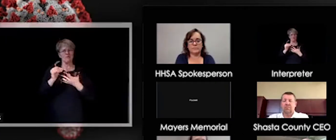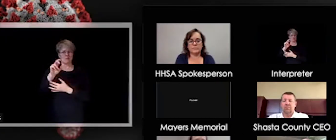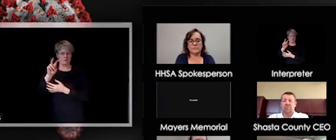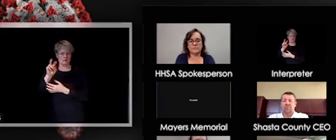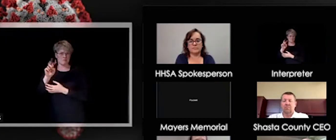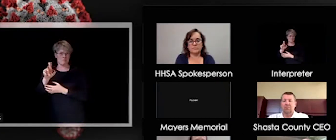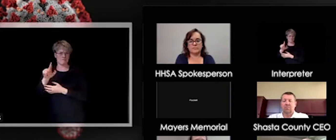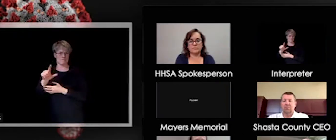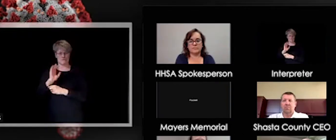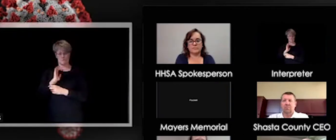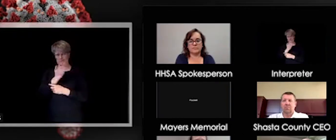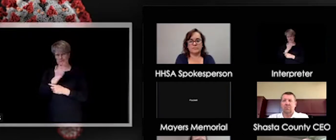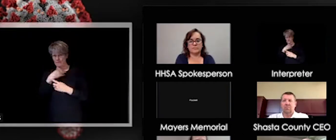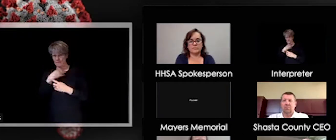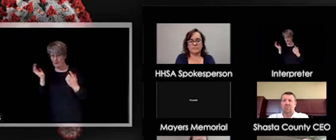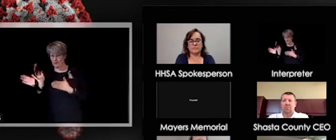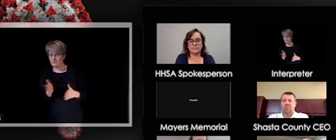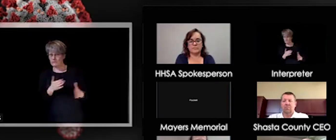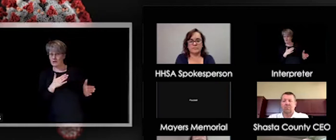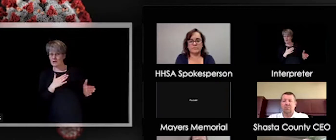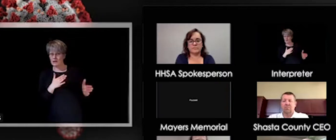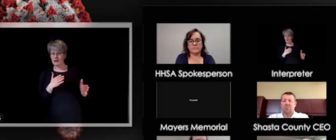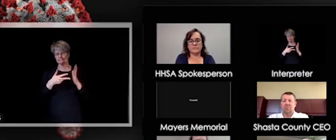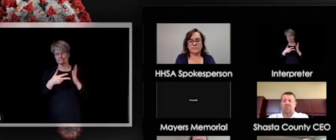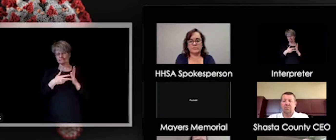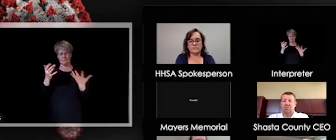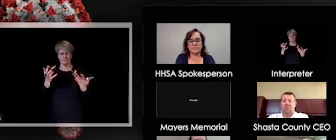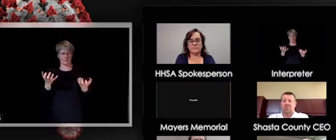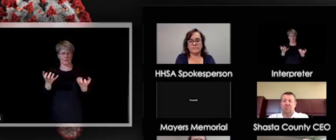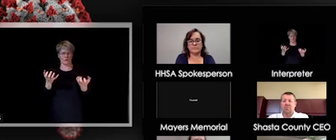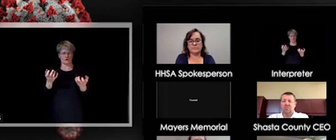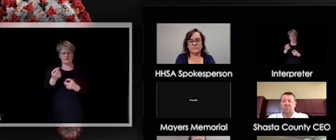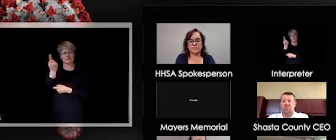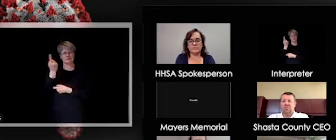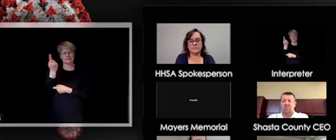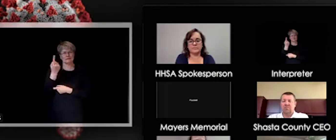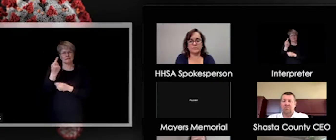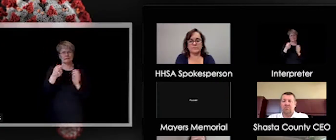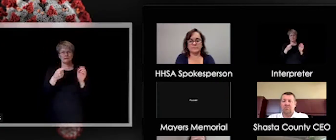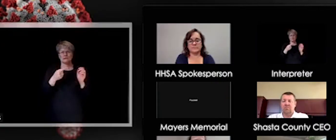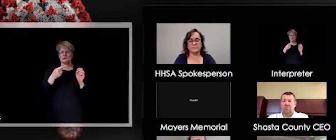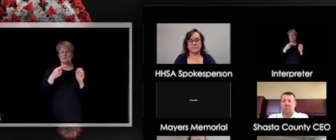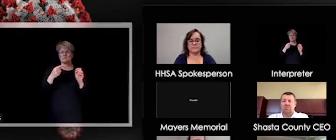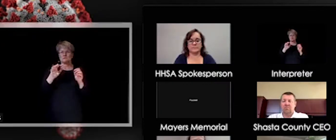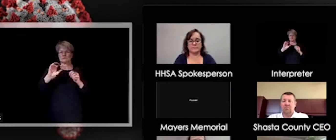sort of a visual indicator on our ShastaReady.org website so that the public can be informed